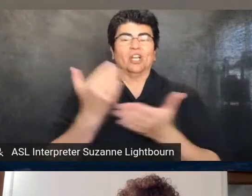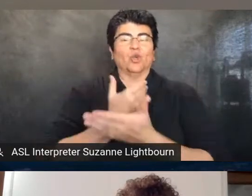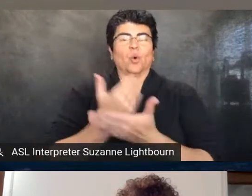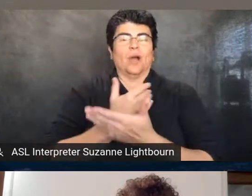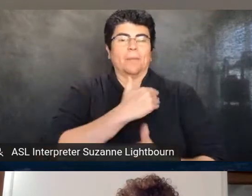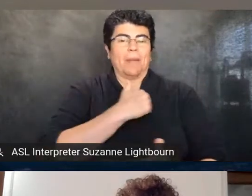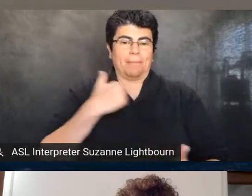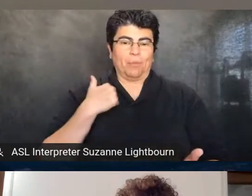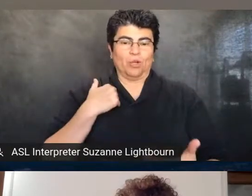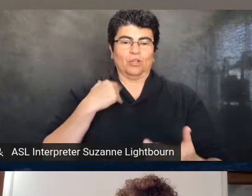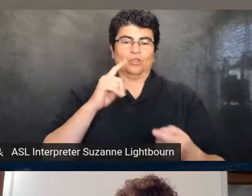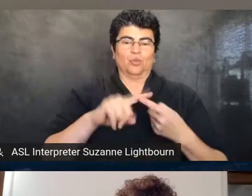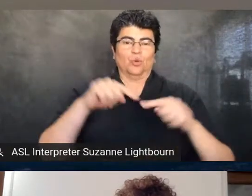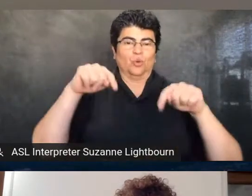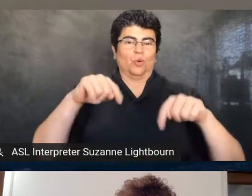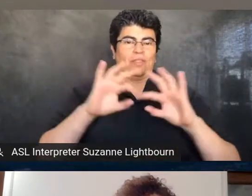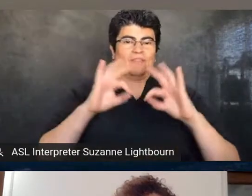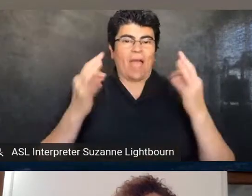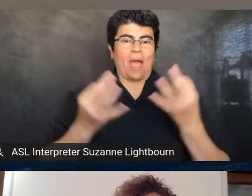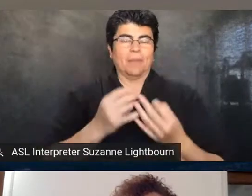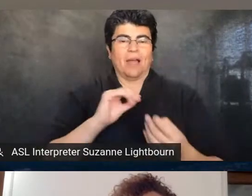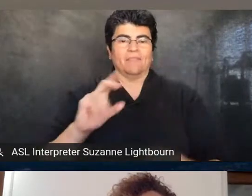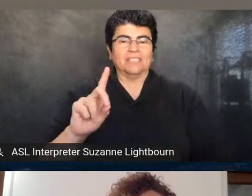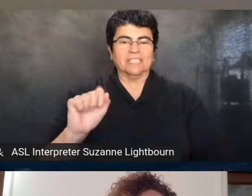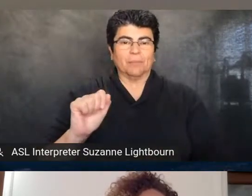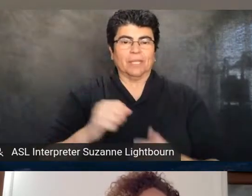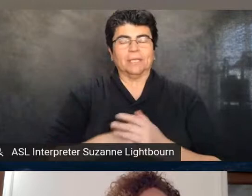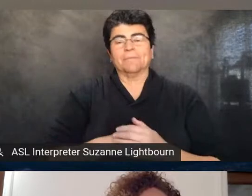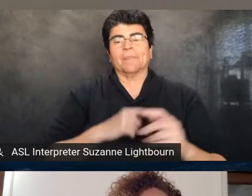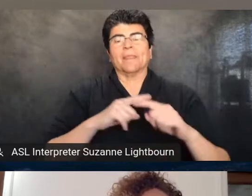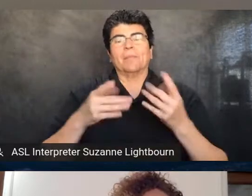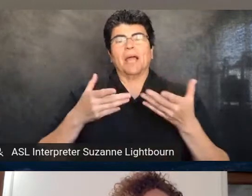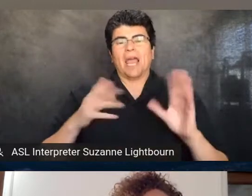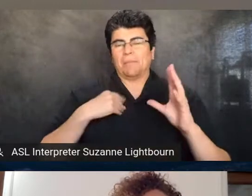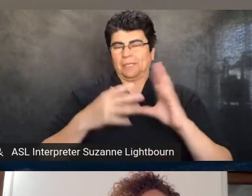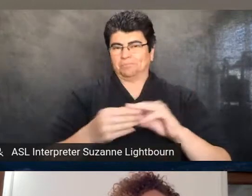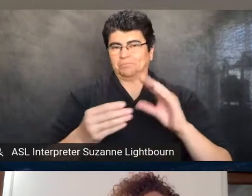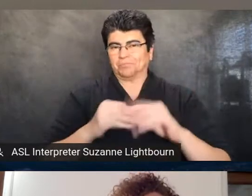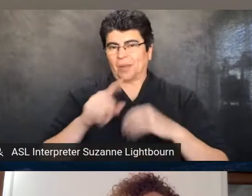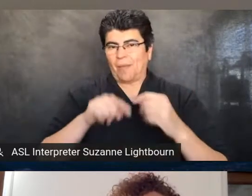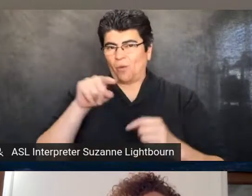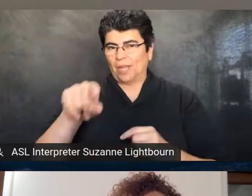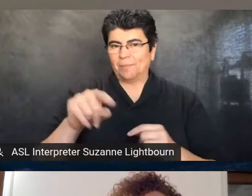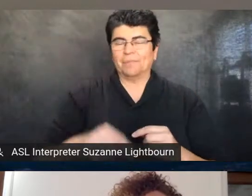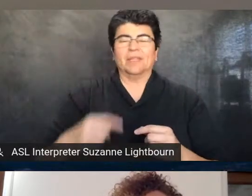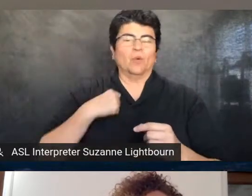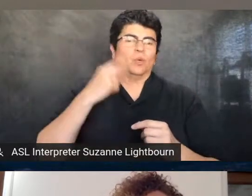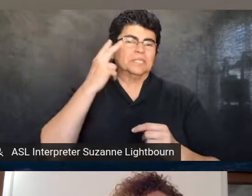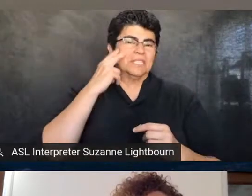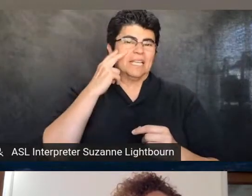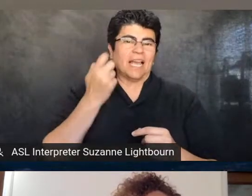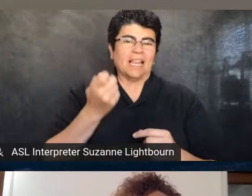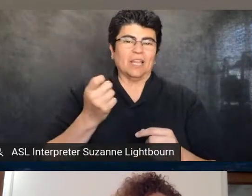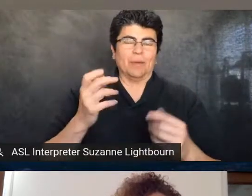to the family of disabilities, but let me speak a bit about him and then let's see a little clip